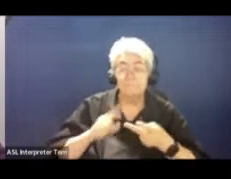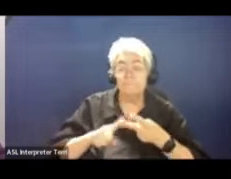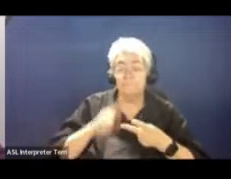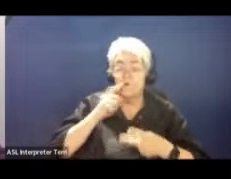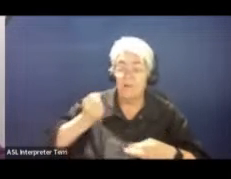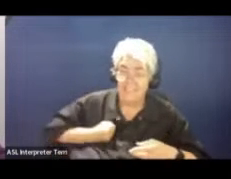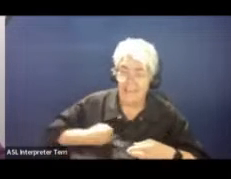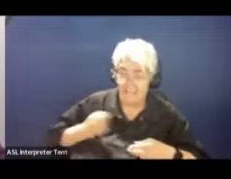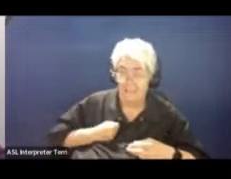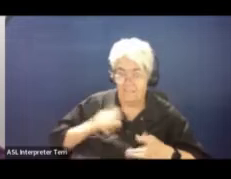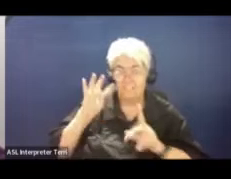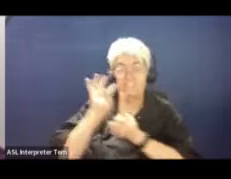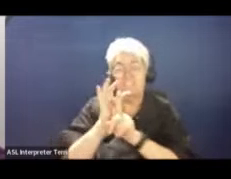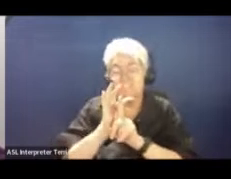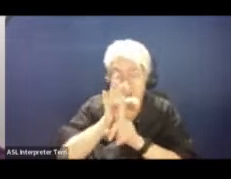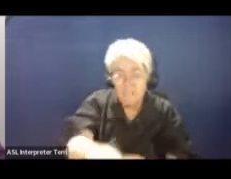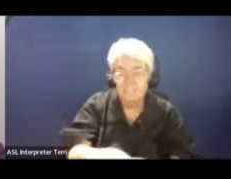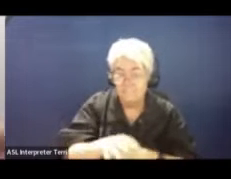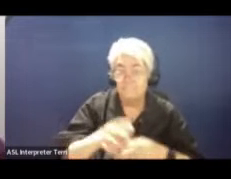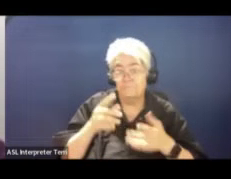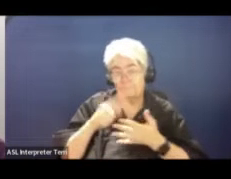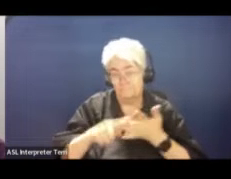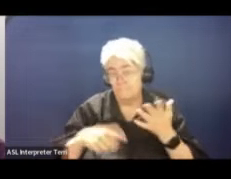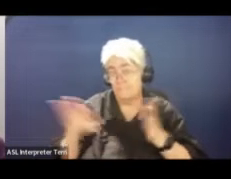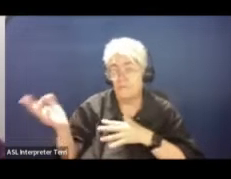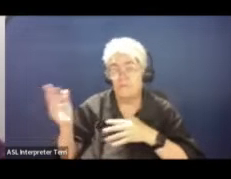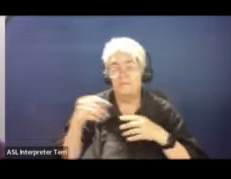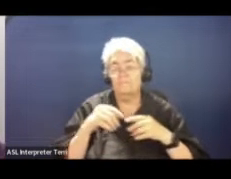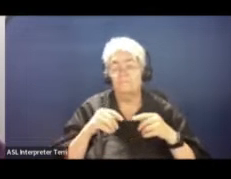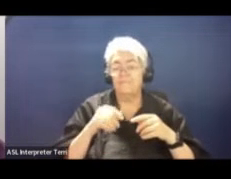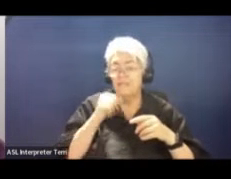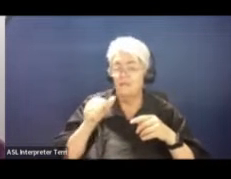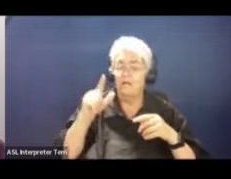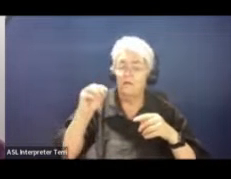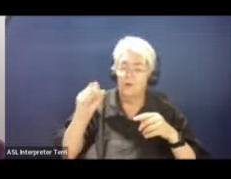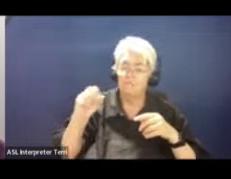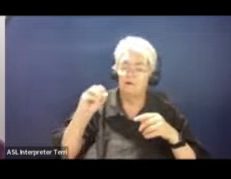violence, things of that nature. Instead of loss of consciousness, I say knocked out